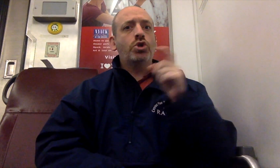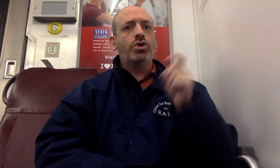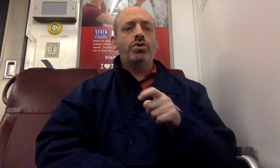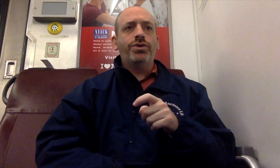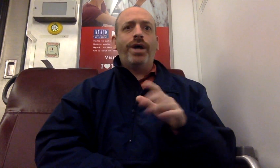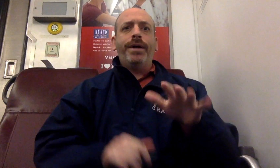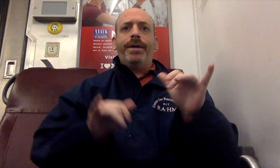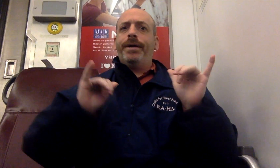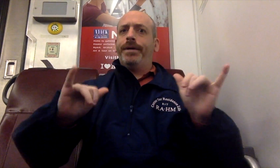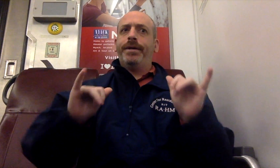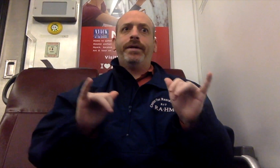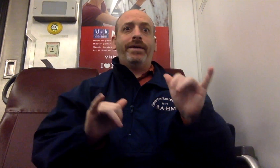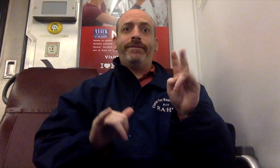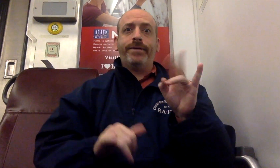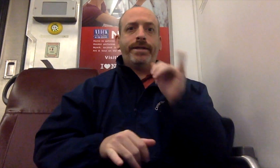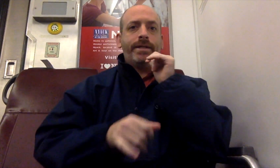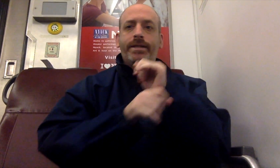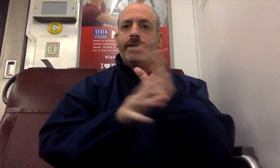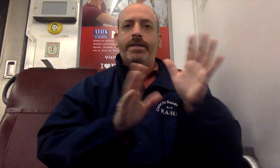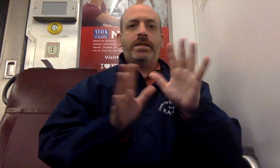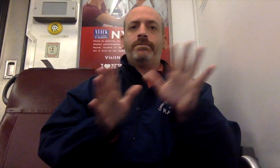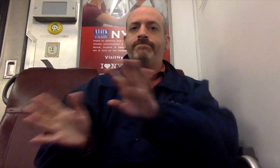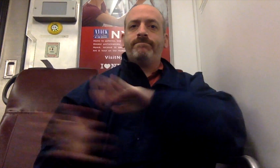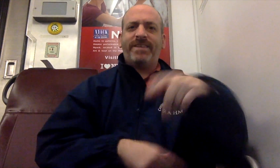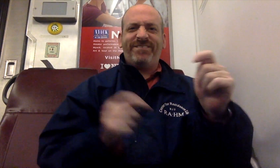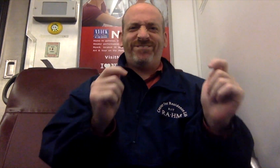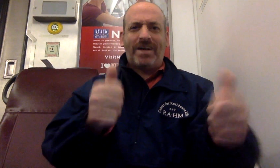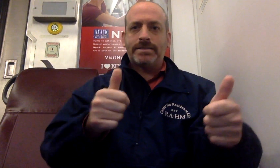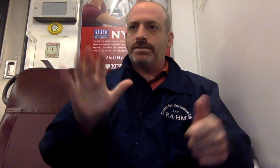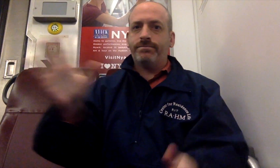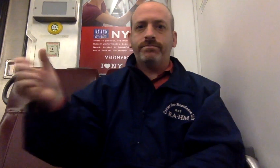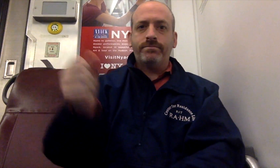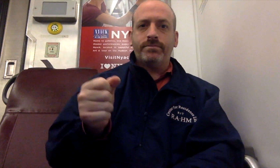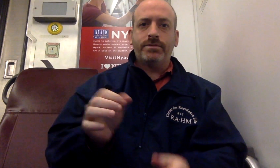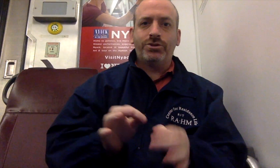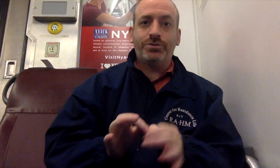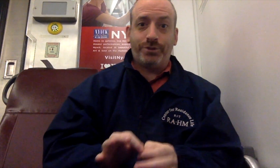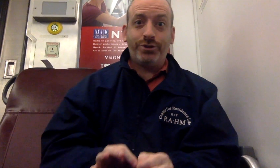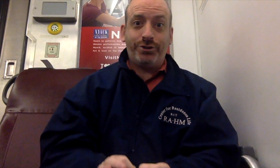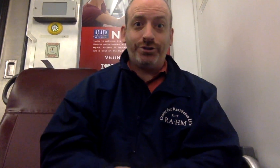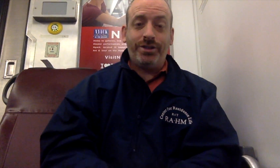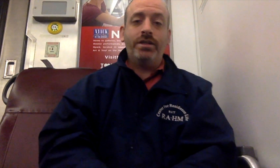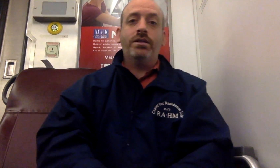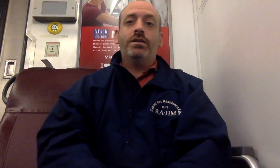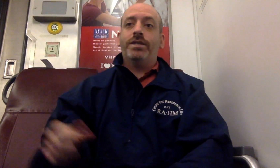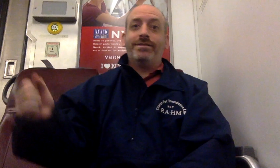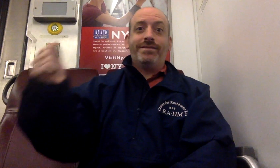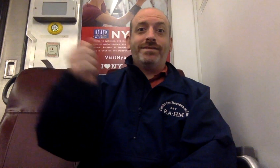The business provider that clearly aware the VRI doesn't work well, and immediately remedies the situation by bringing in sign language interpreter physically on the site.